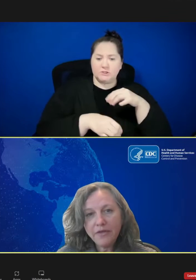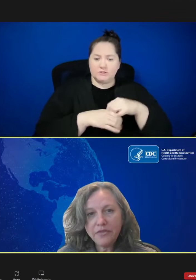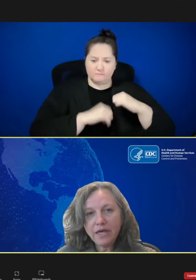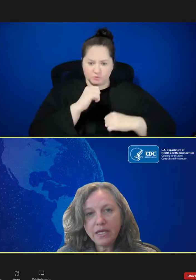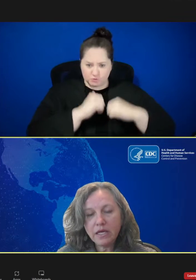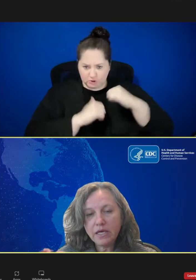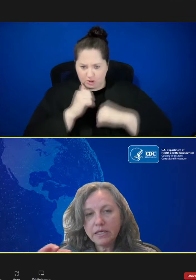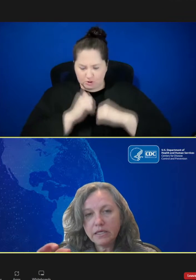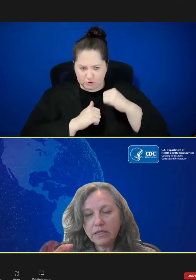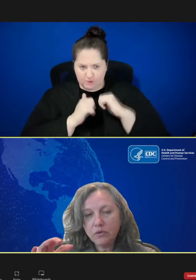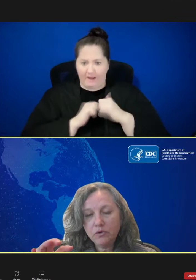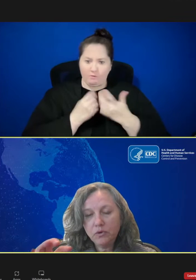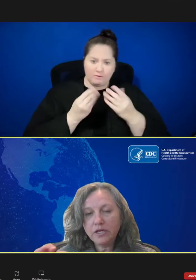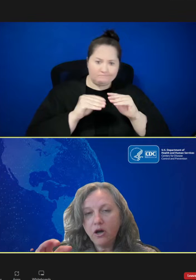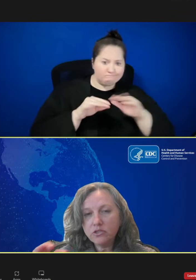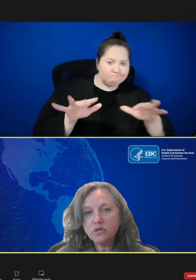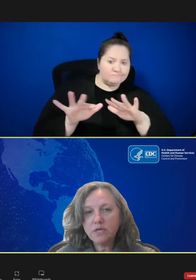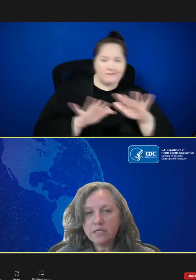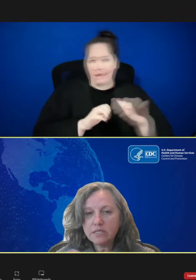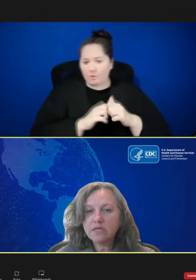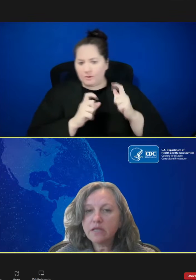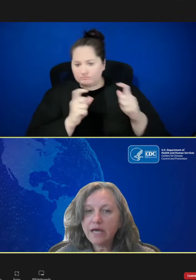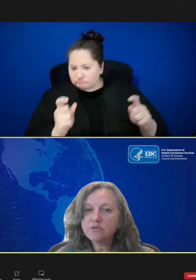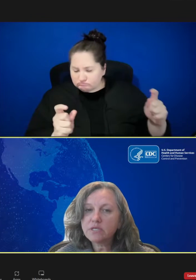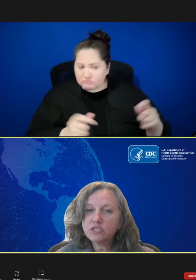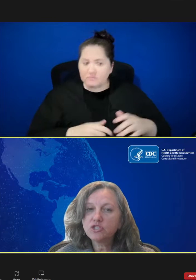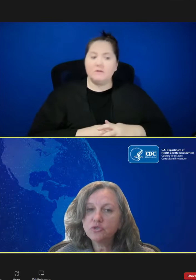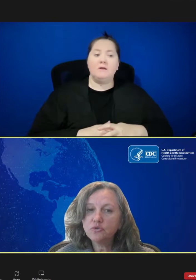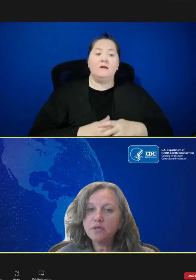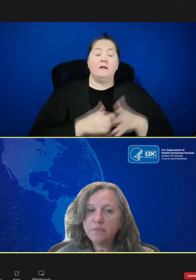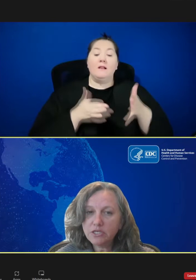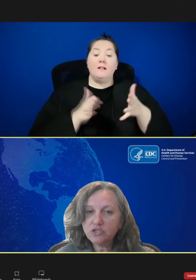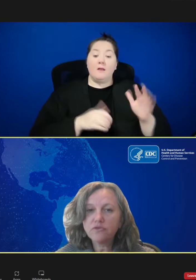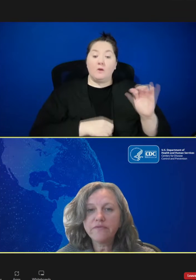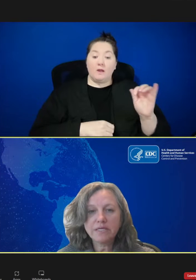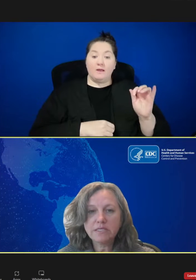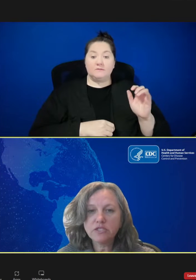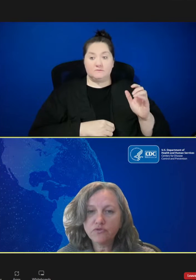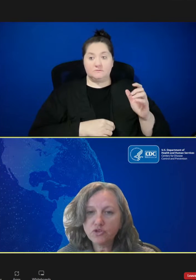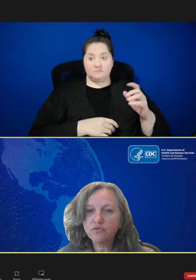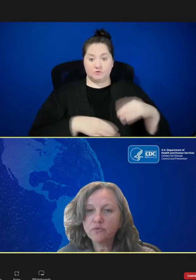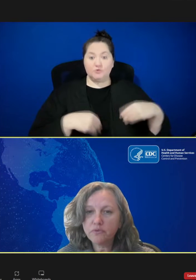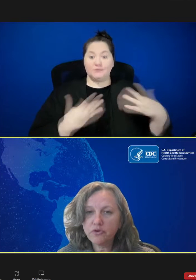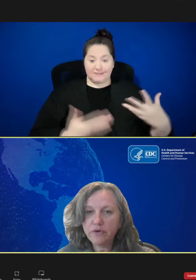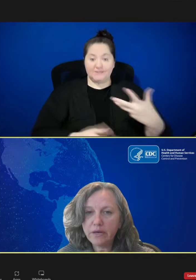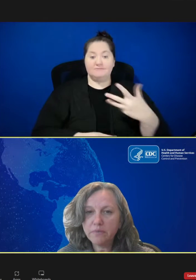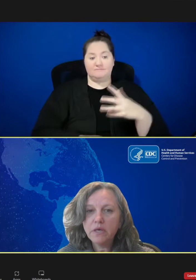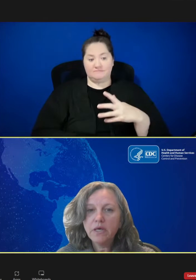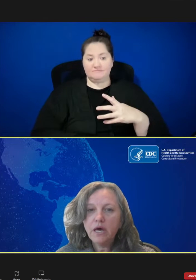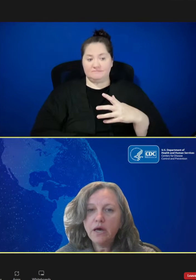And then what it also does is it allows us to administer the Vaccines for Children program,